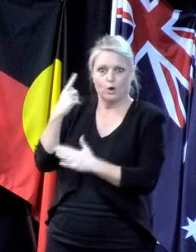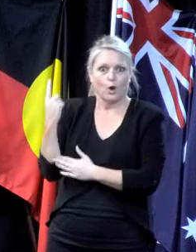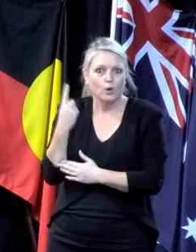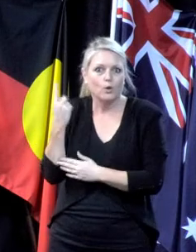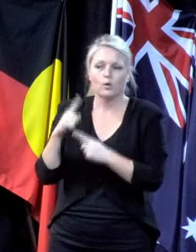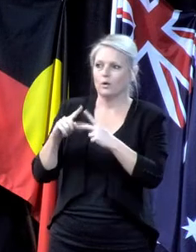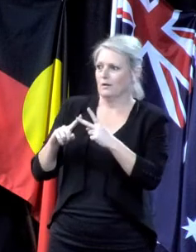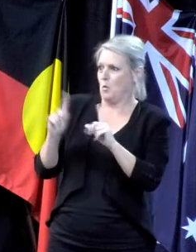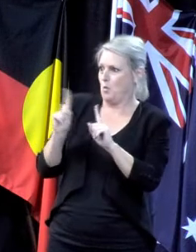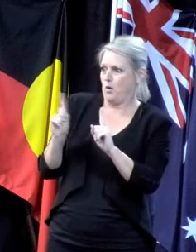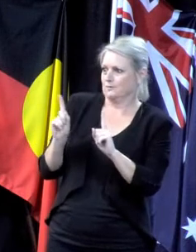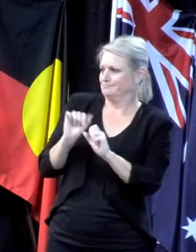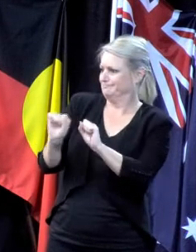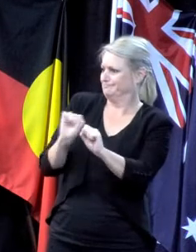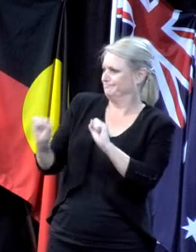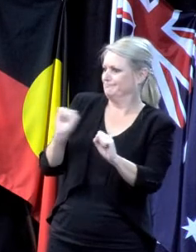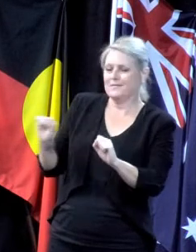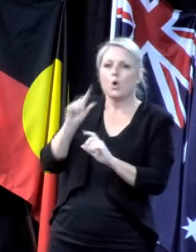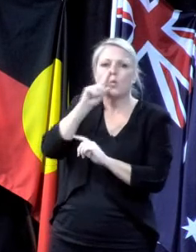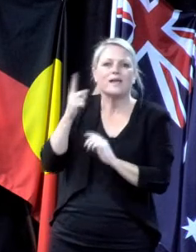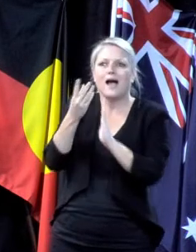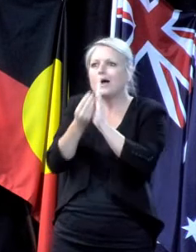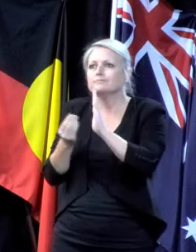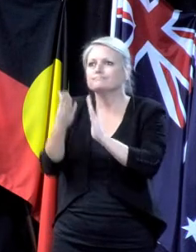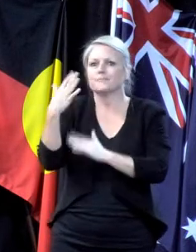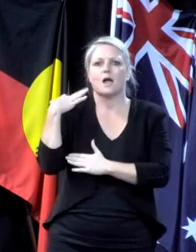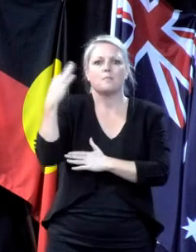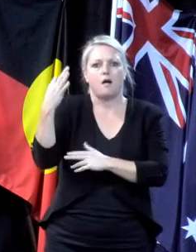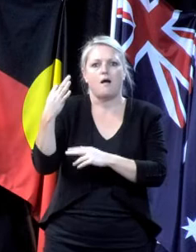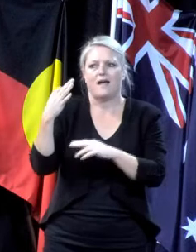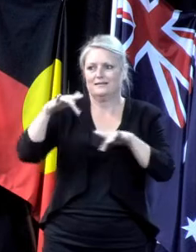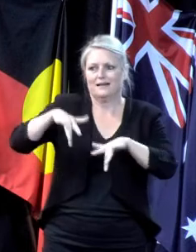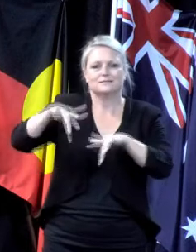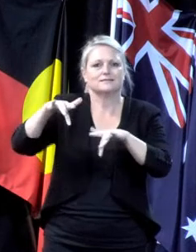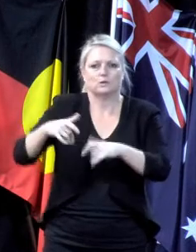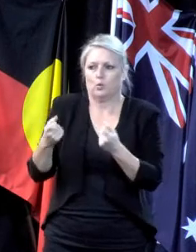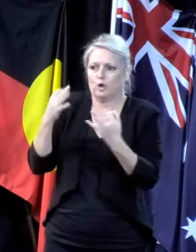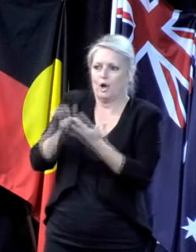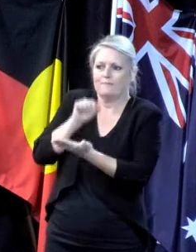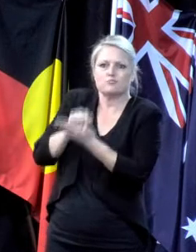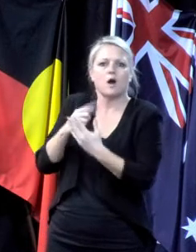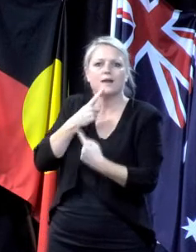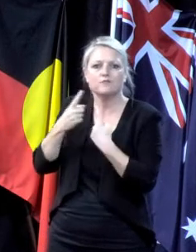to be able to submit accurate data on that now. Which means when they do enroll in the first eight days of school,